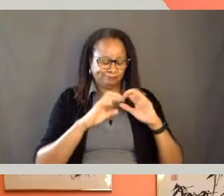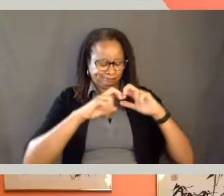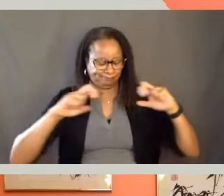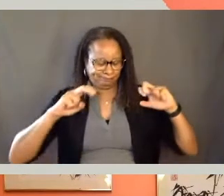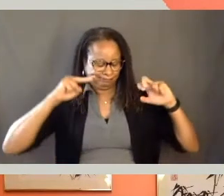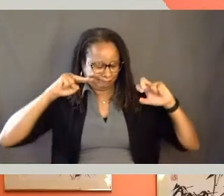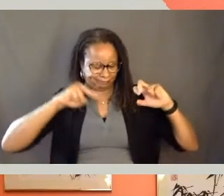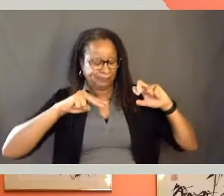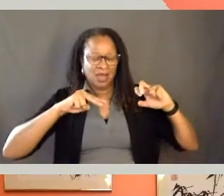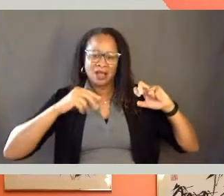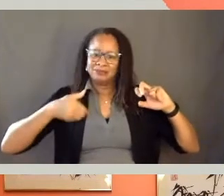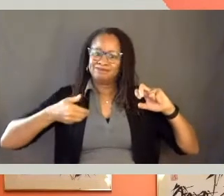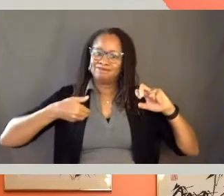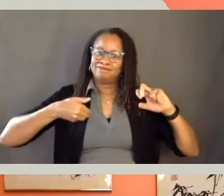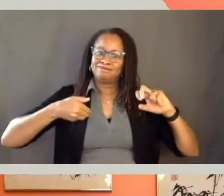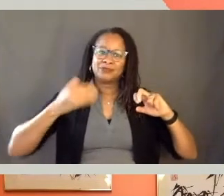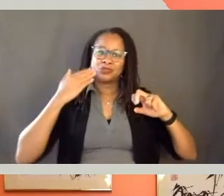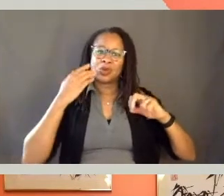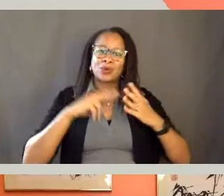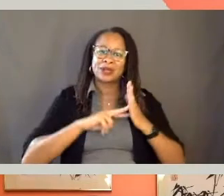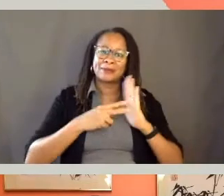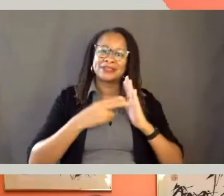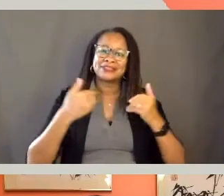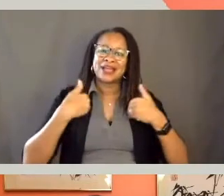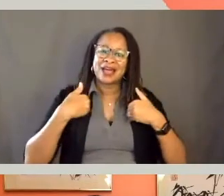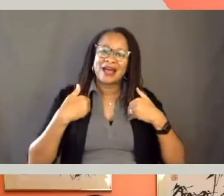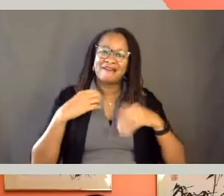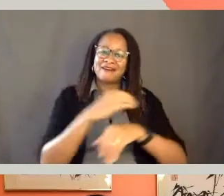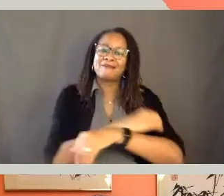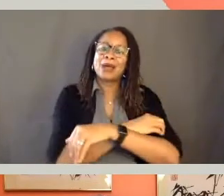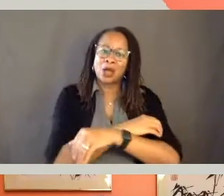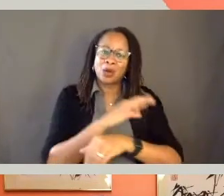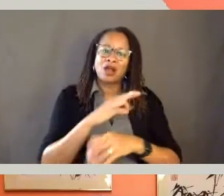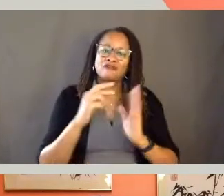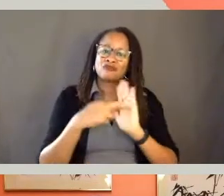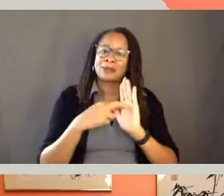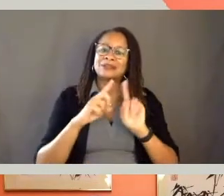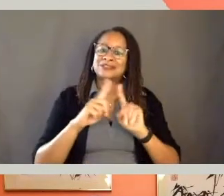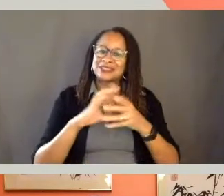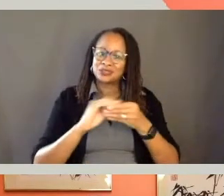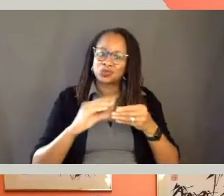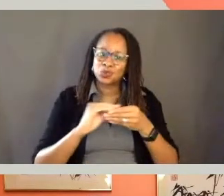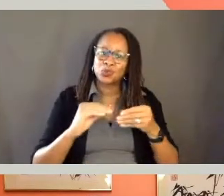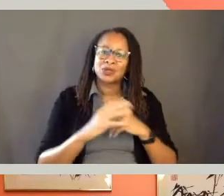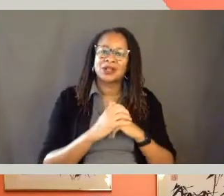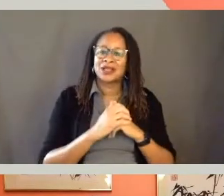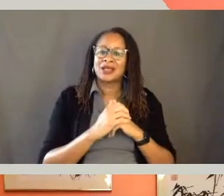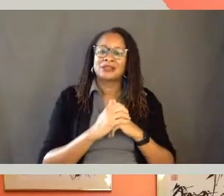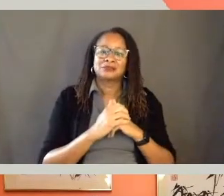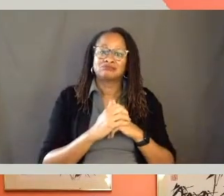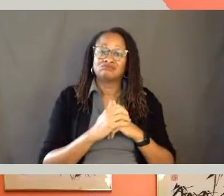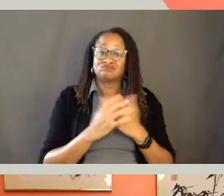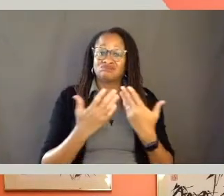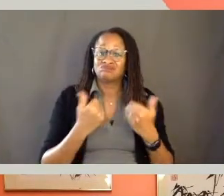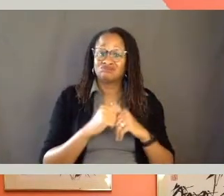what it means to like, you know, have the power of representing different stories at your fingertips, you know.